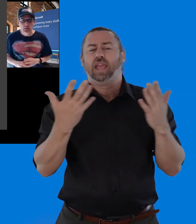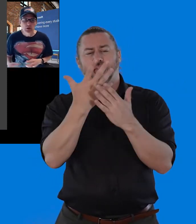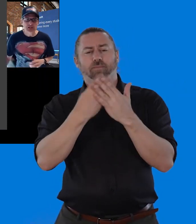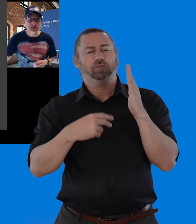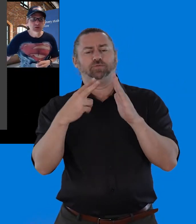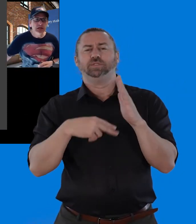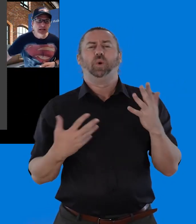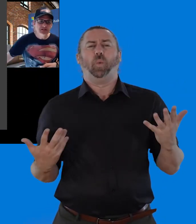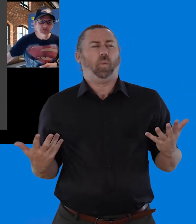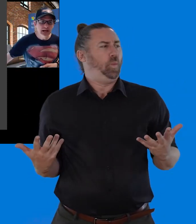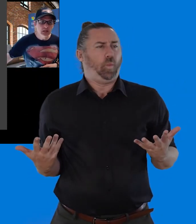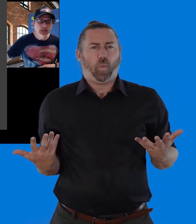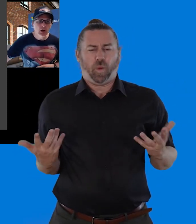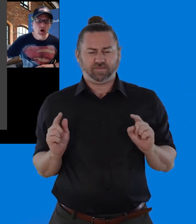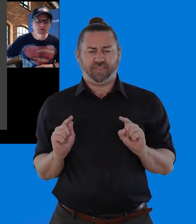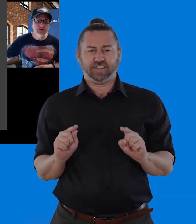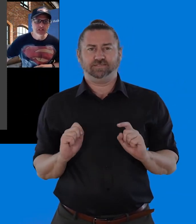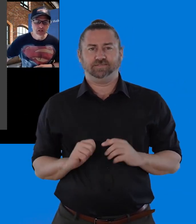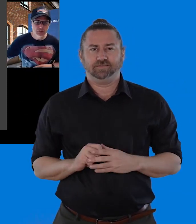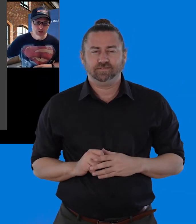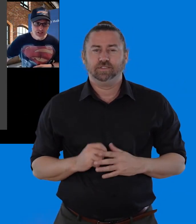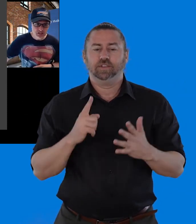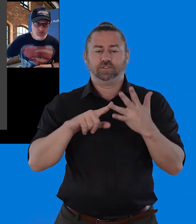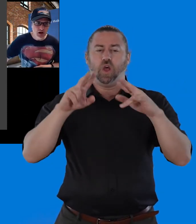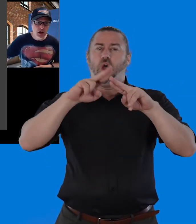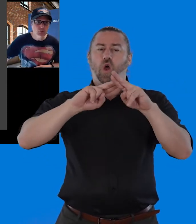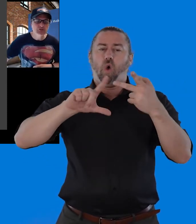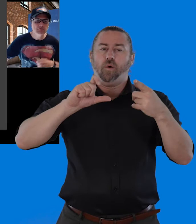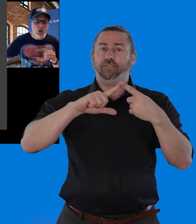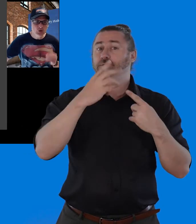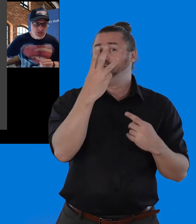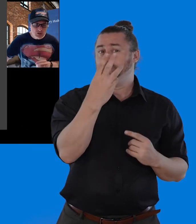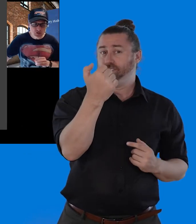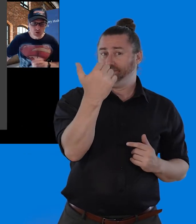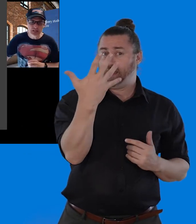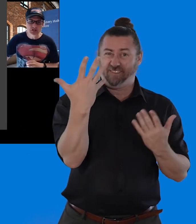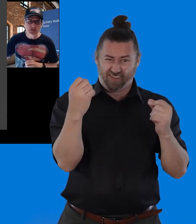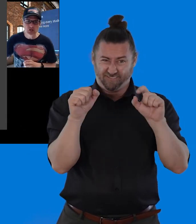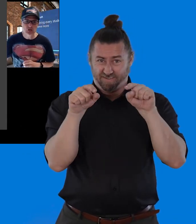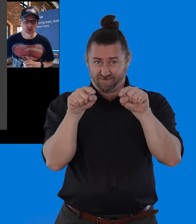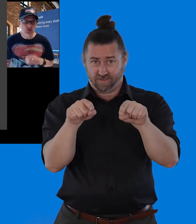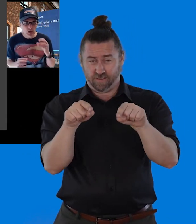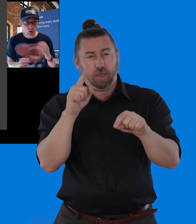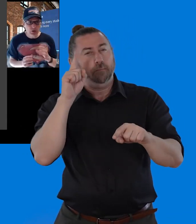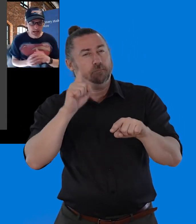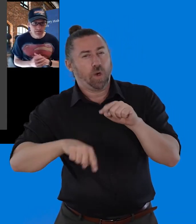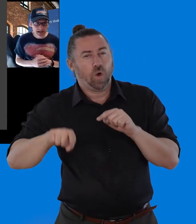Well, Immersive Reader is available in Office 365, which most of your institutions will already have